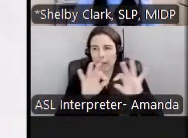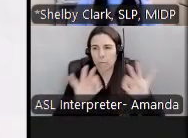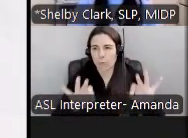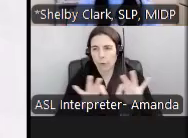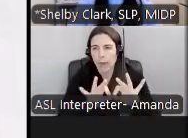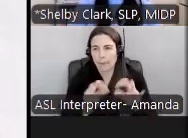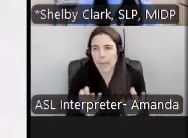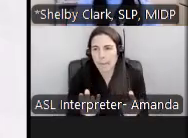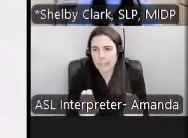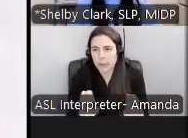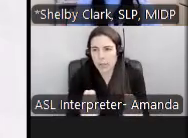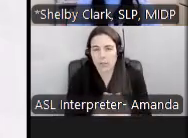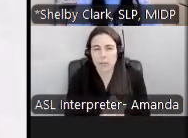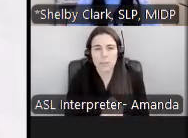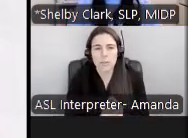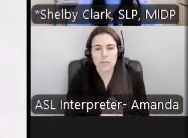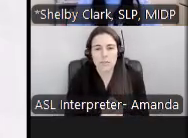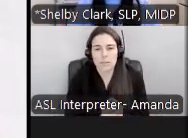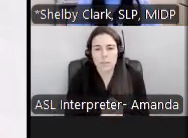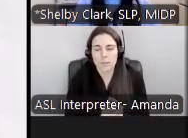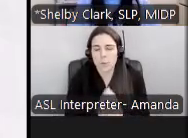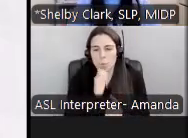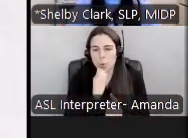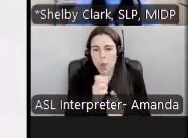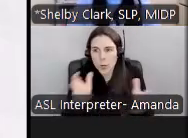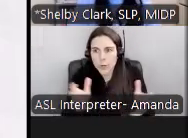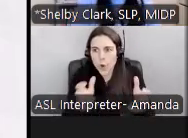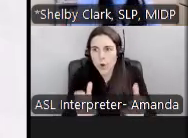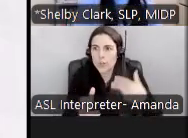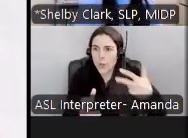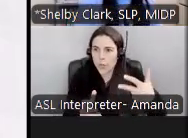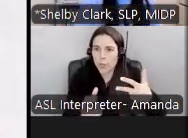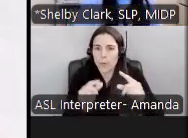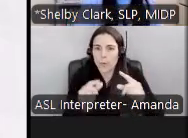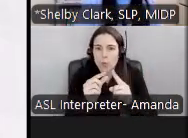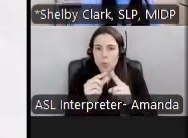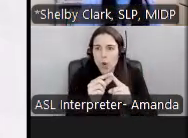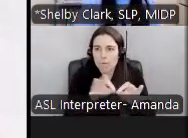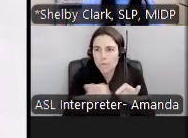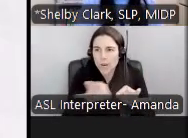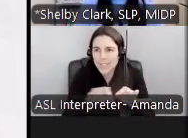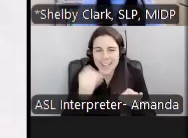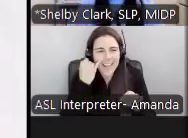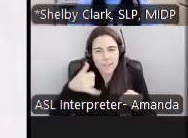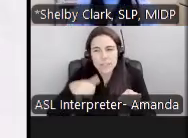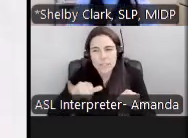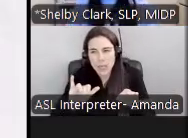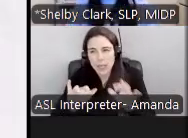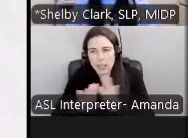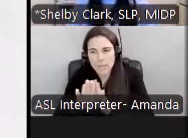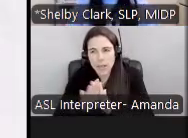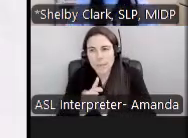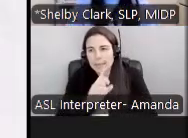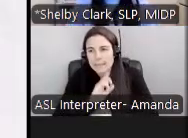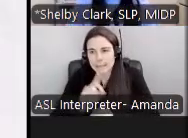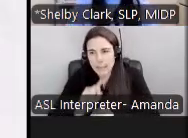We don't push three word phrases when a child is still establishing single words. We meet them where they are in